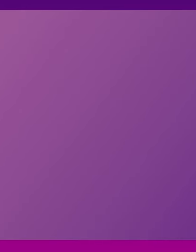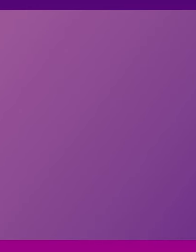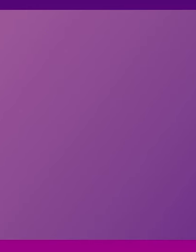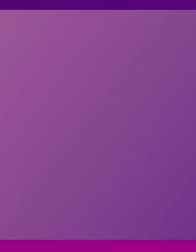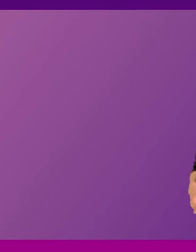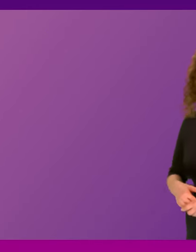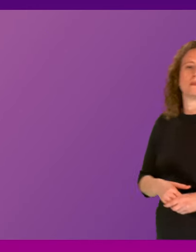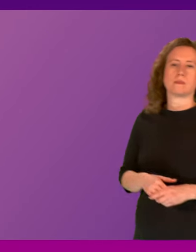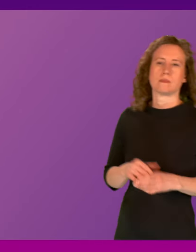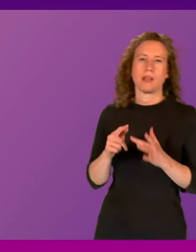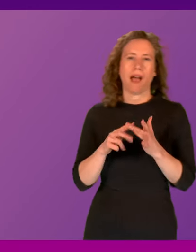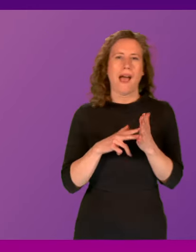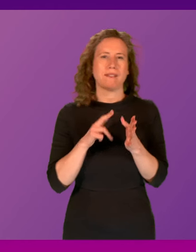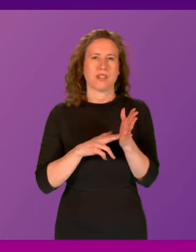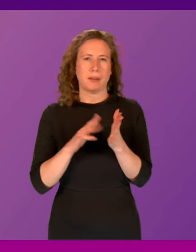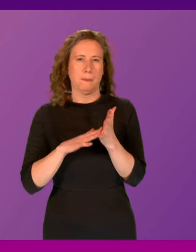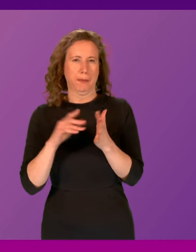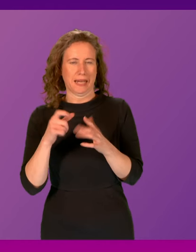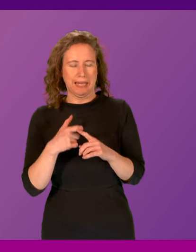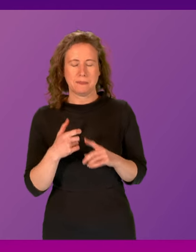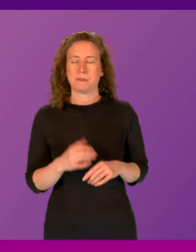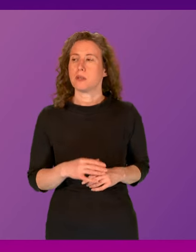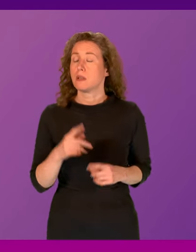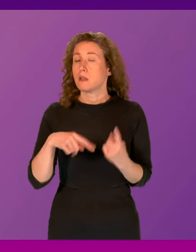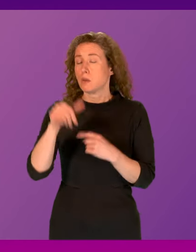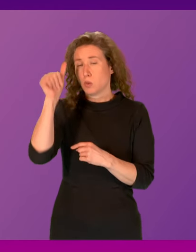The First Minister will be aware that the Police Scotland hate crime website